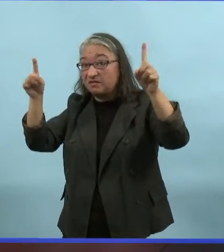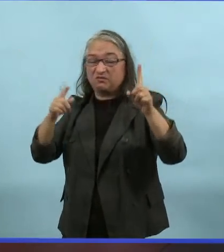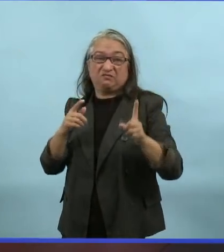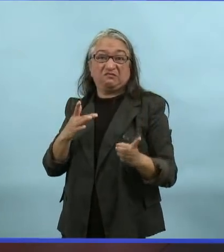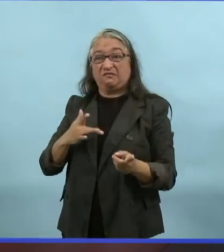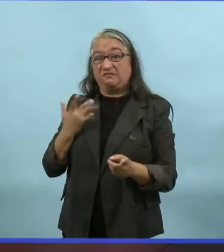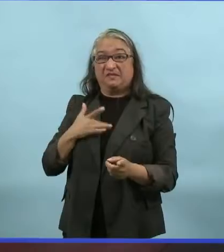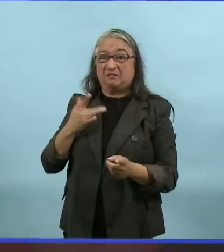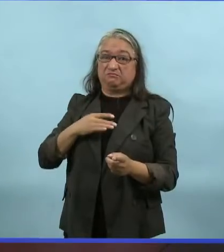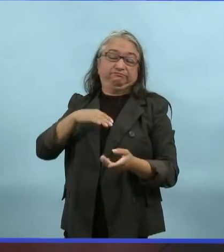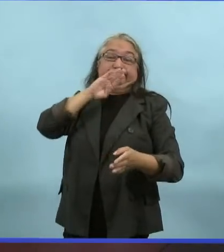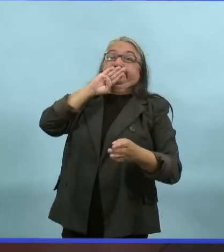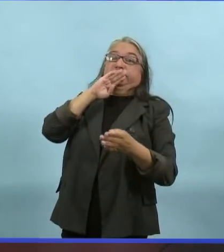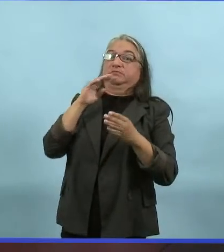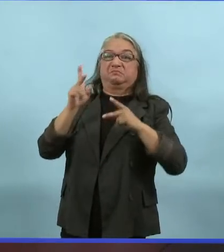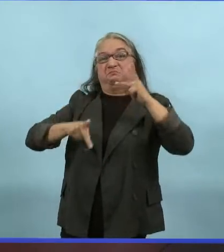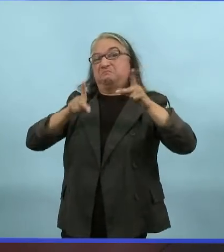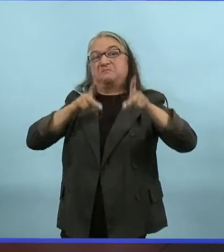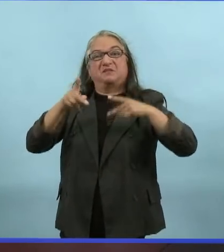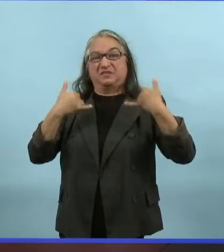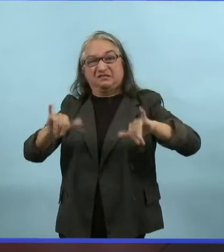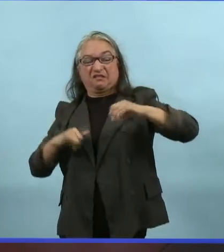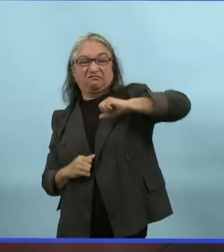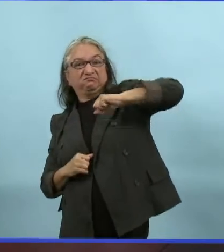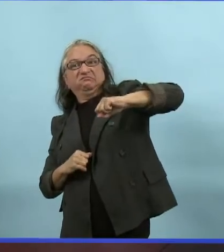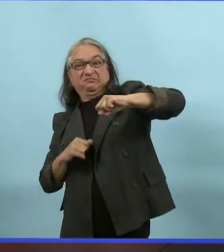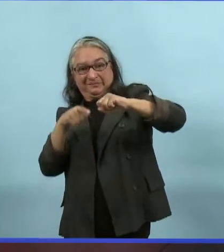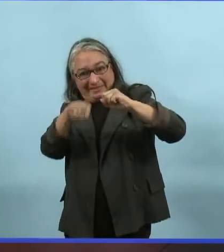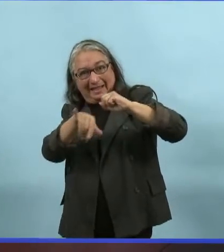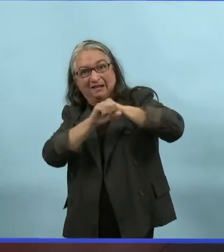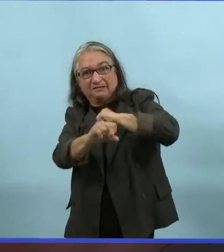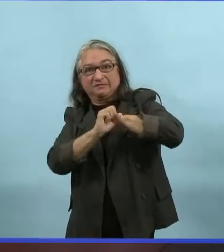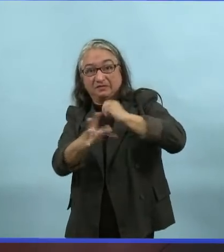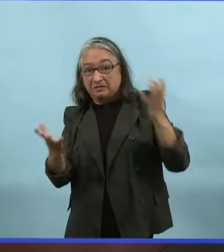i think there's been great work done i think we're getting getting some results you're going to see